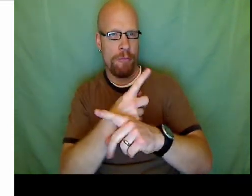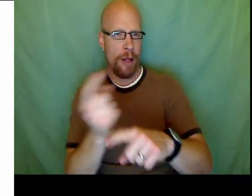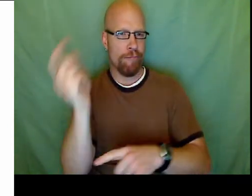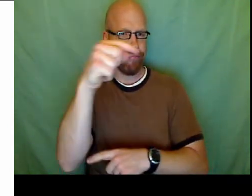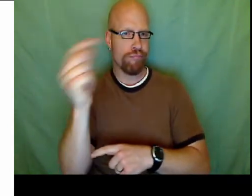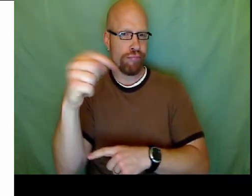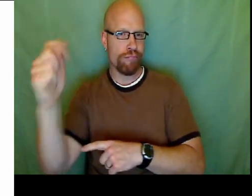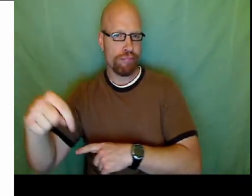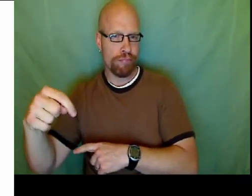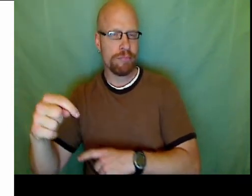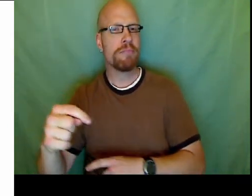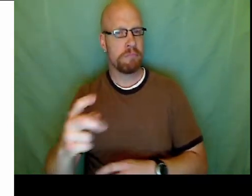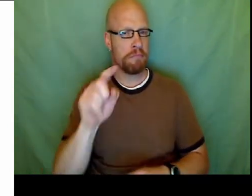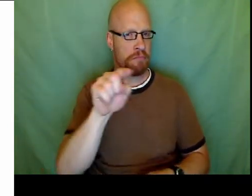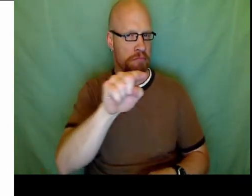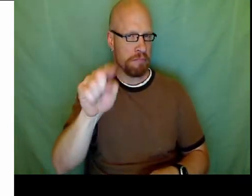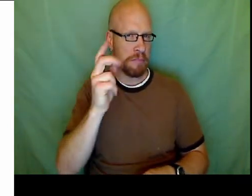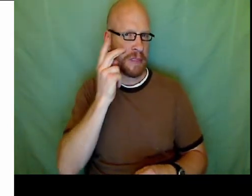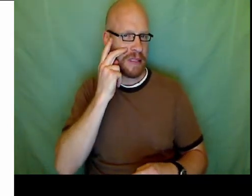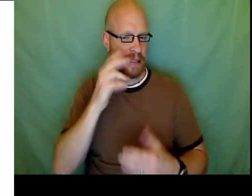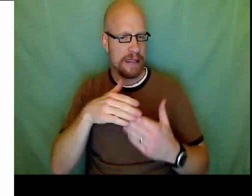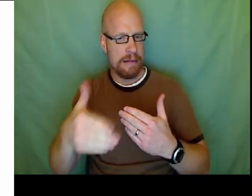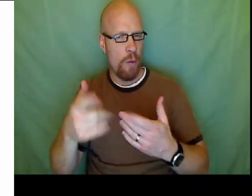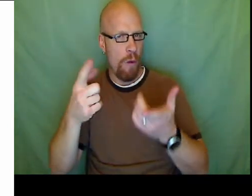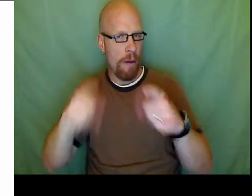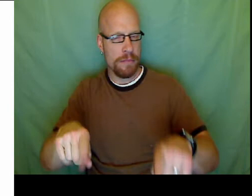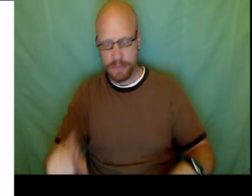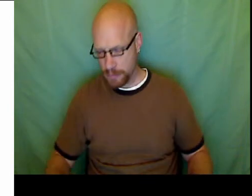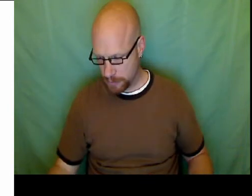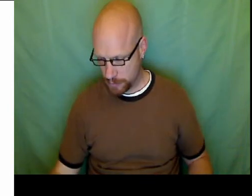We're going to multiply through by -2 in the top equation and we'll see what happens next.